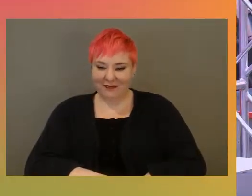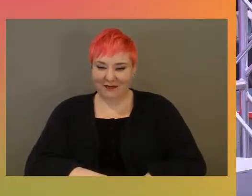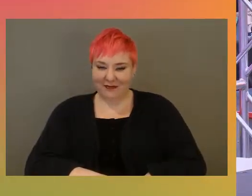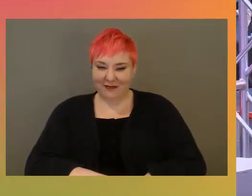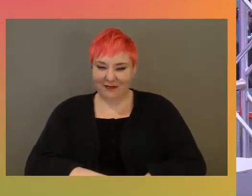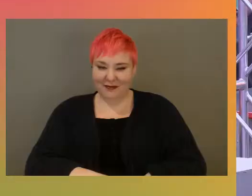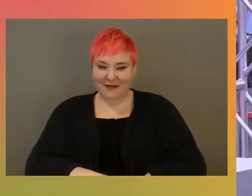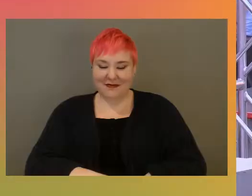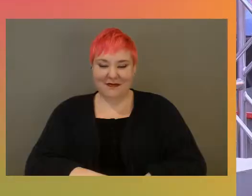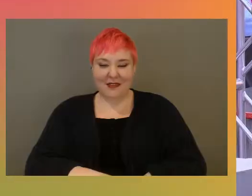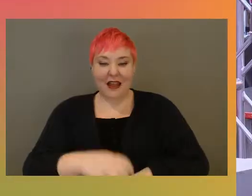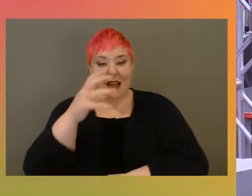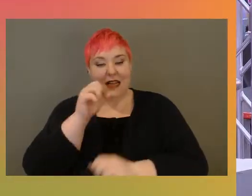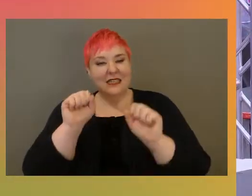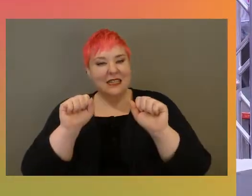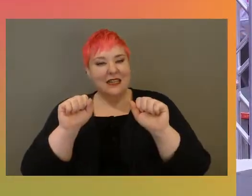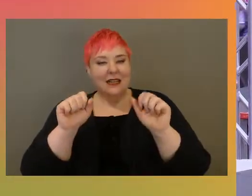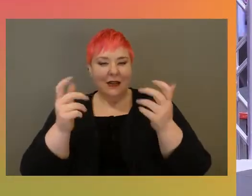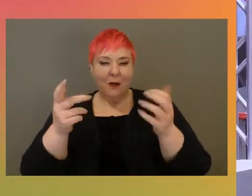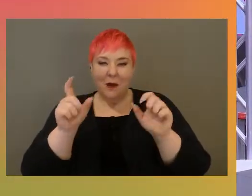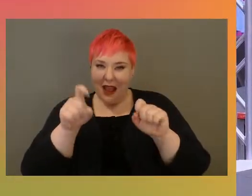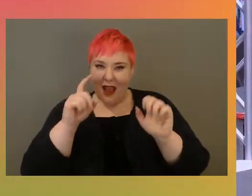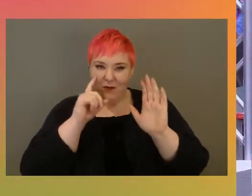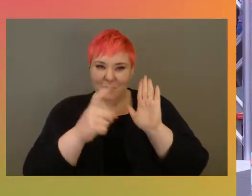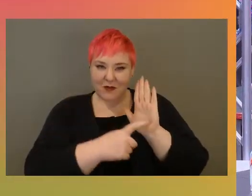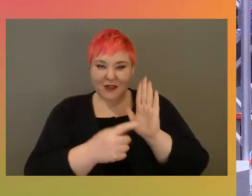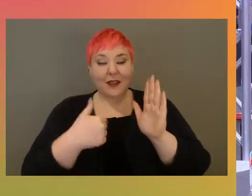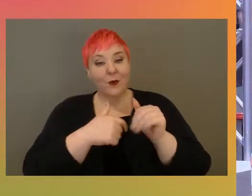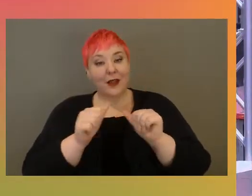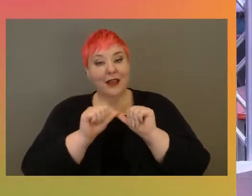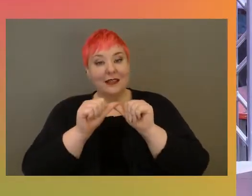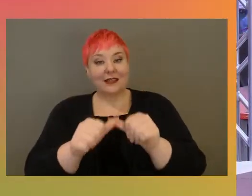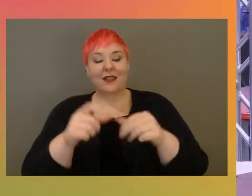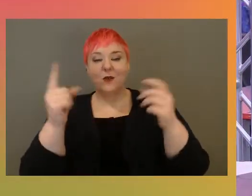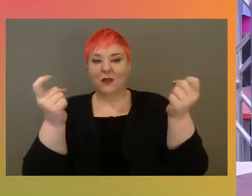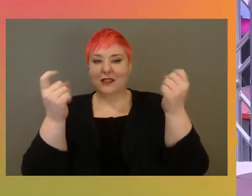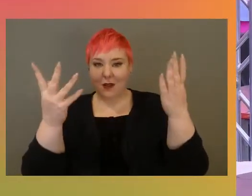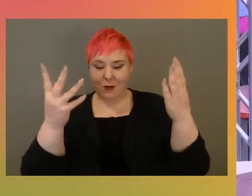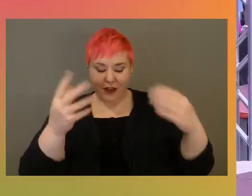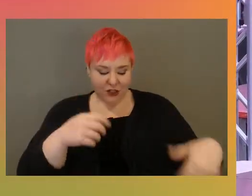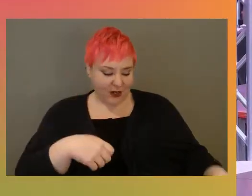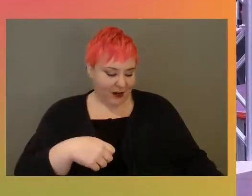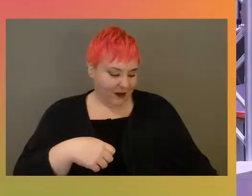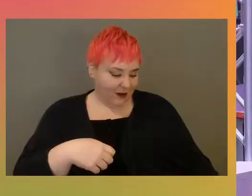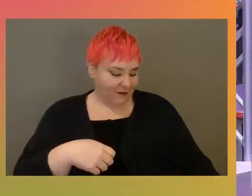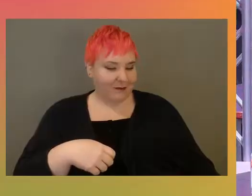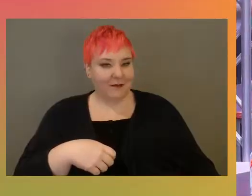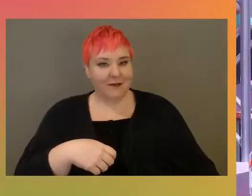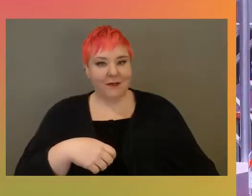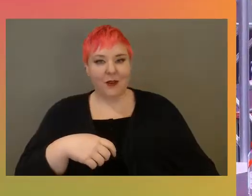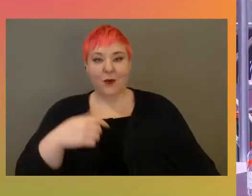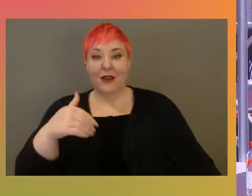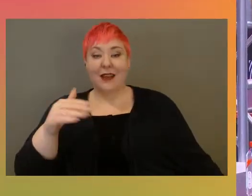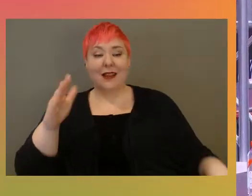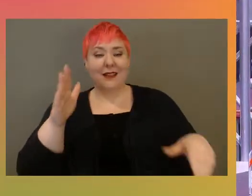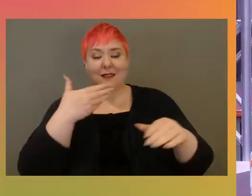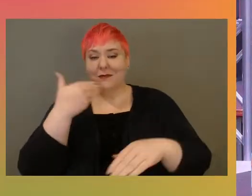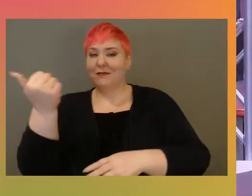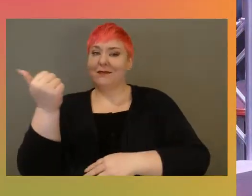ALL RIGHT. HELLO EVERYBODY.